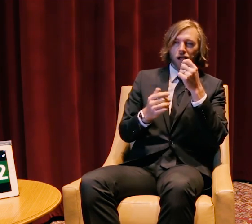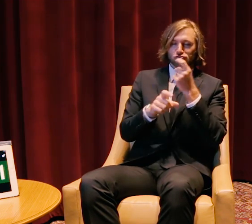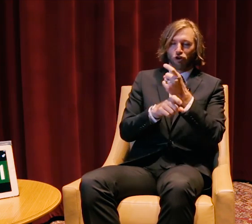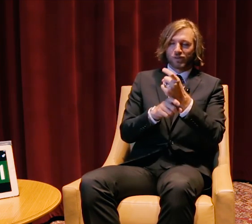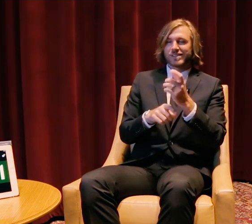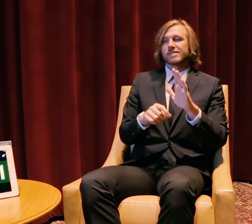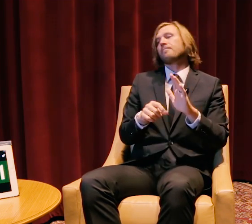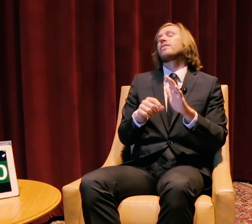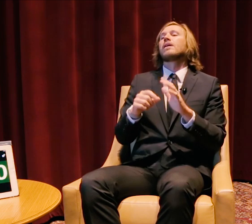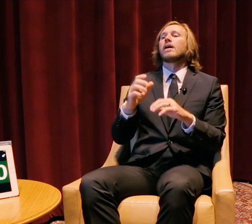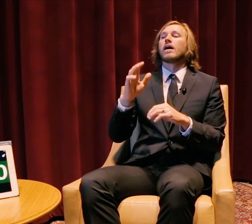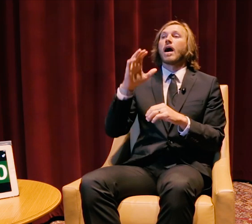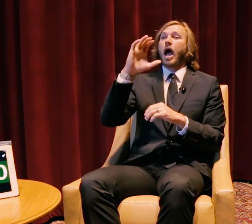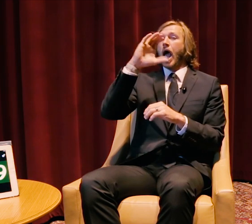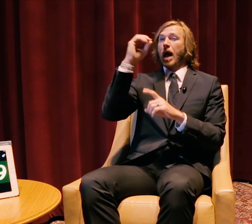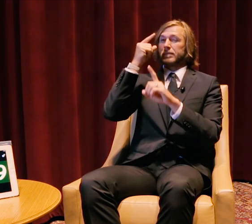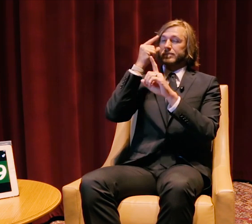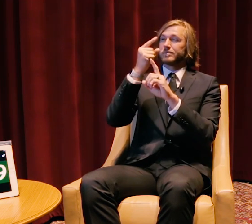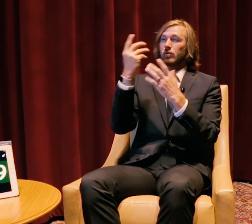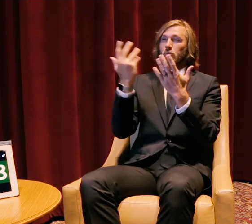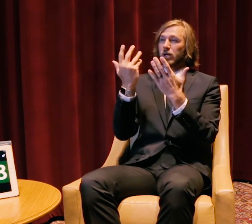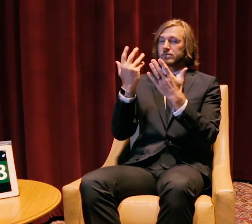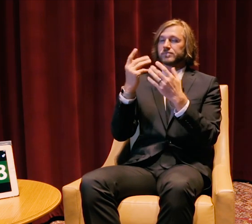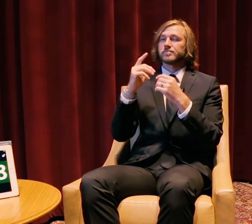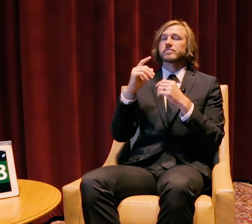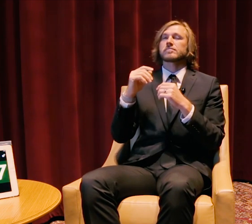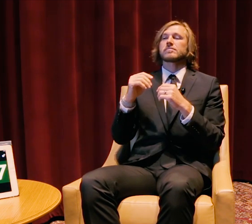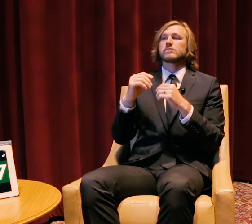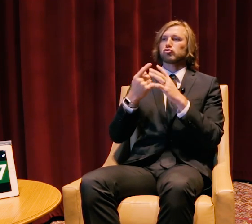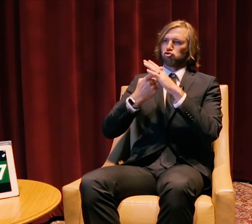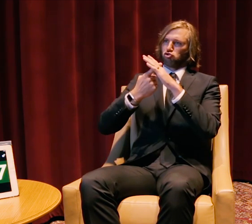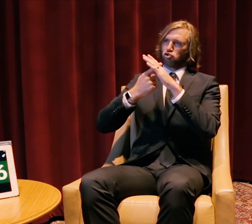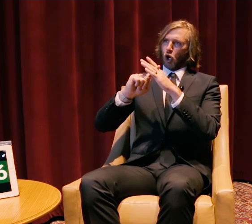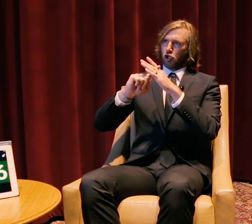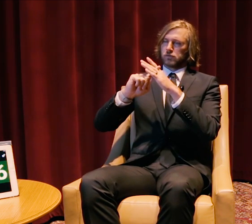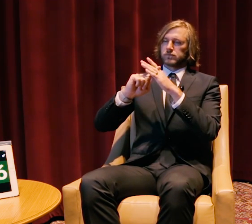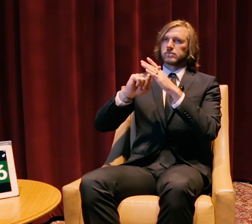You know, the point of the company was to start something